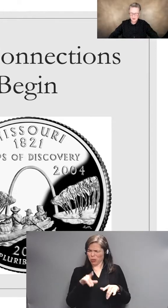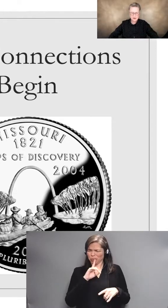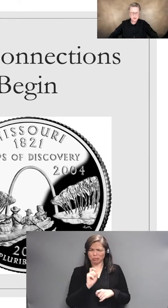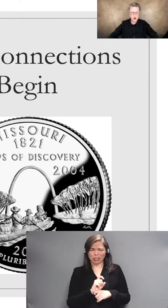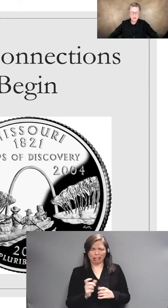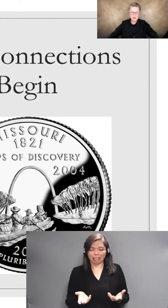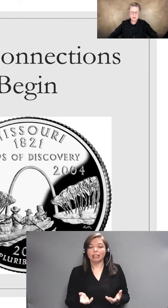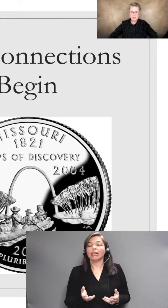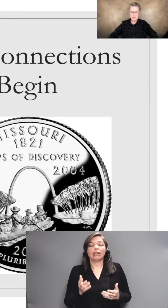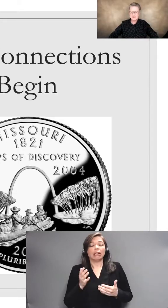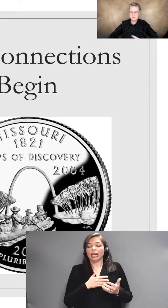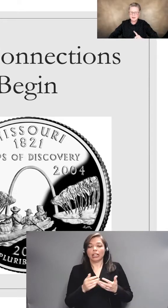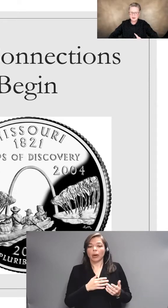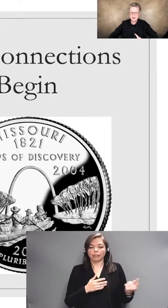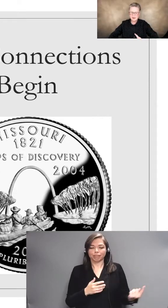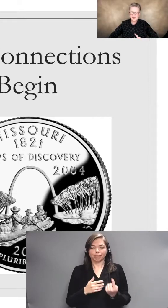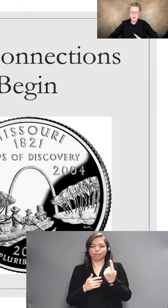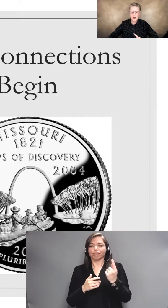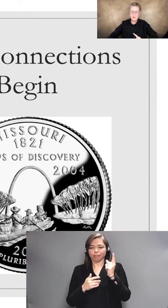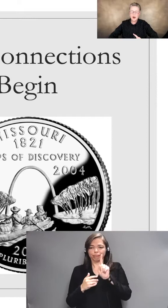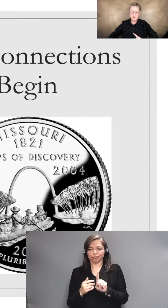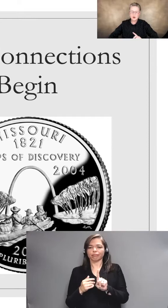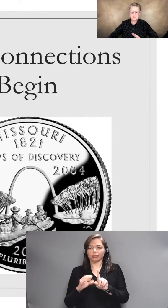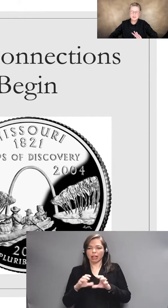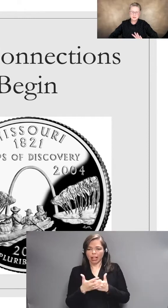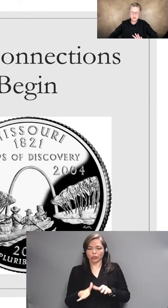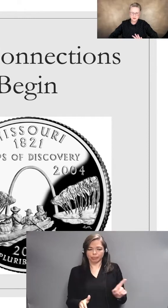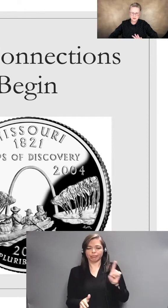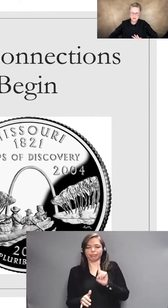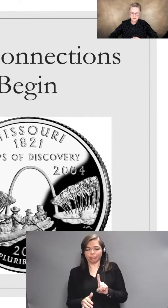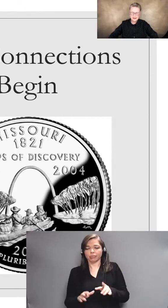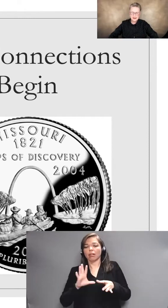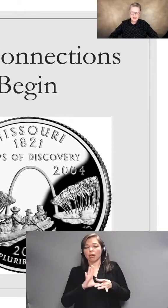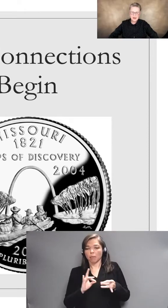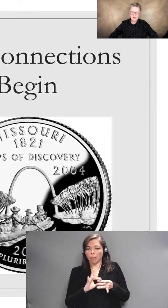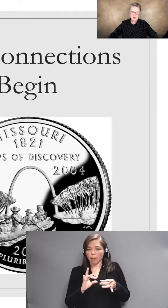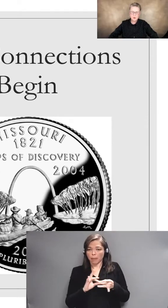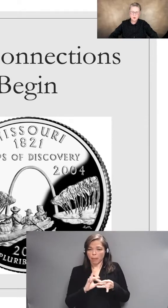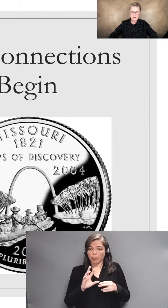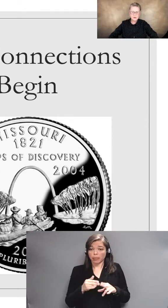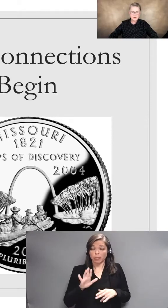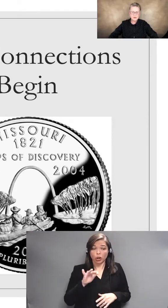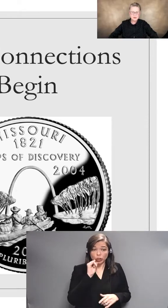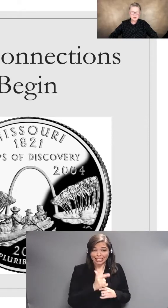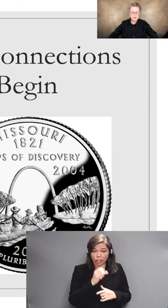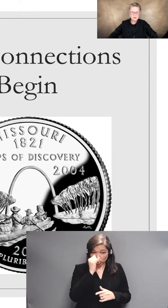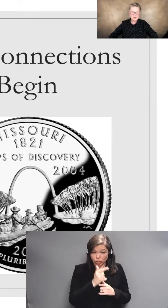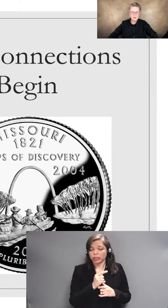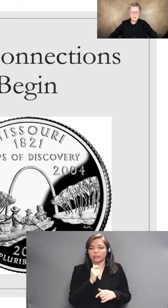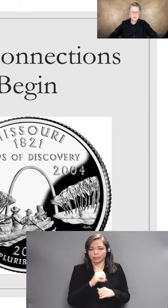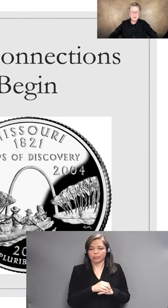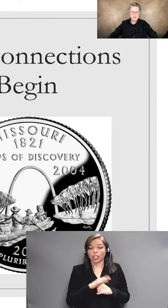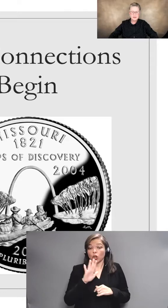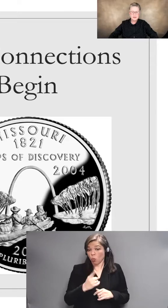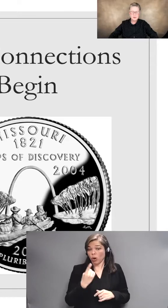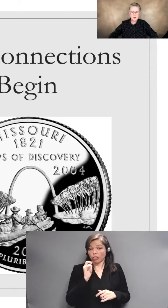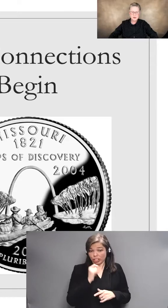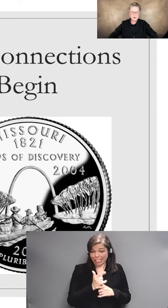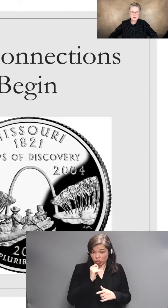here's Charlotte and she's telling us about her sisters and one of her sisters is the person